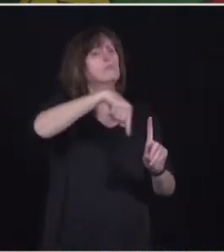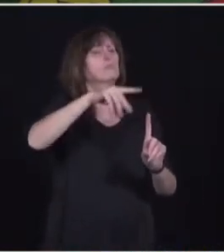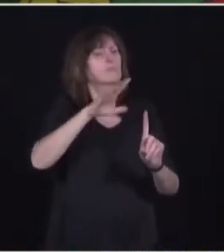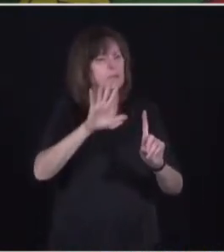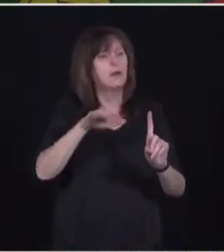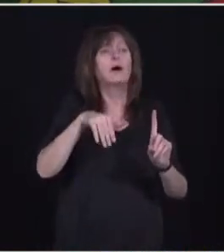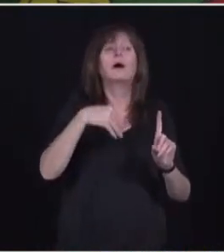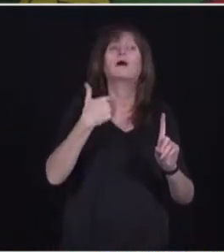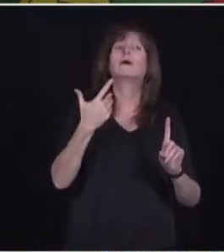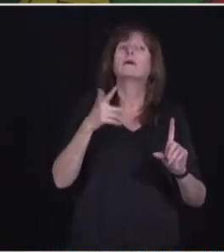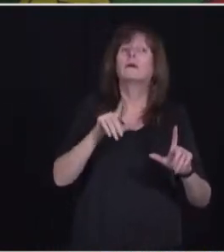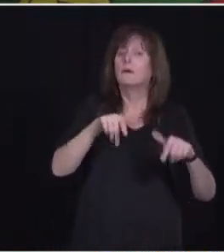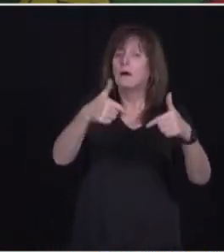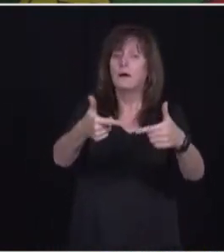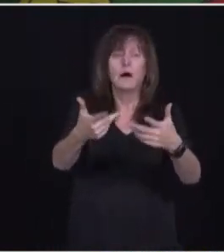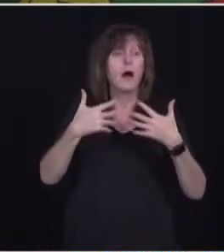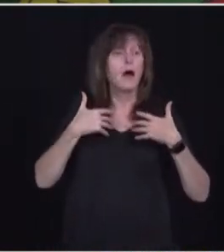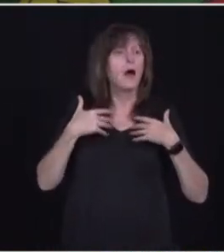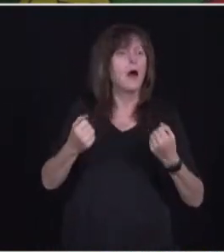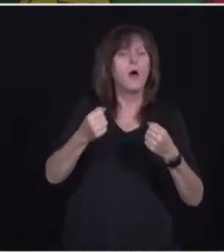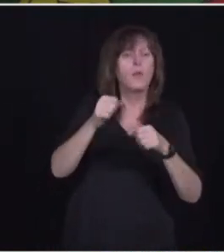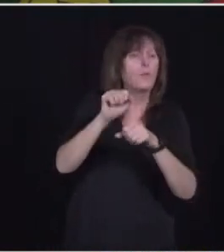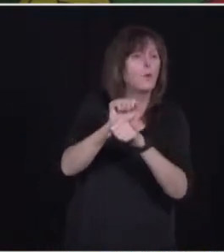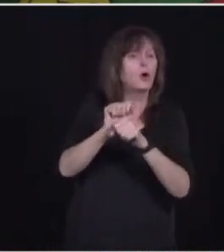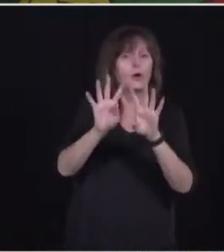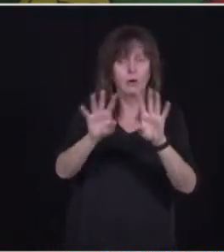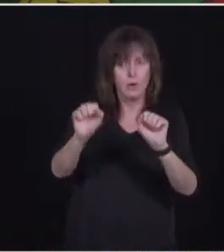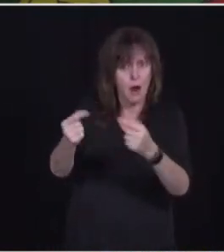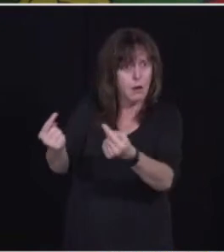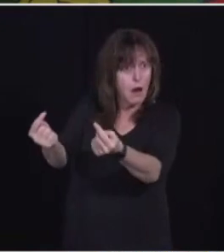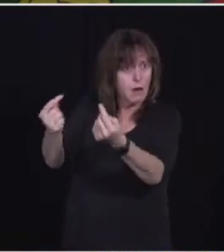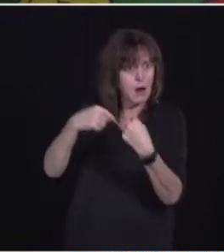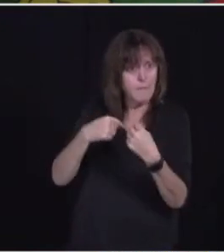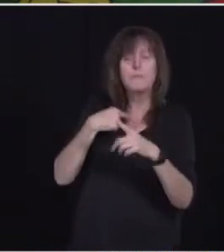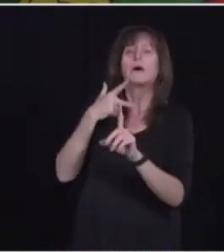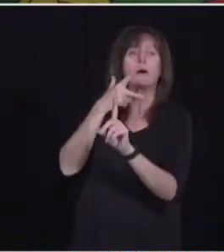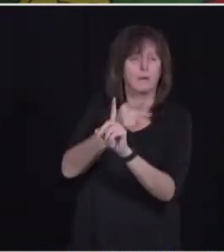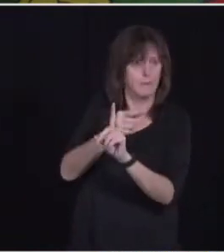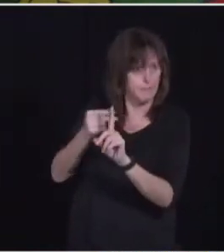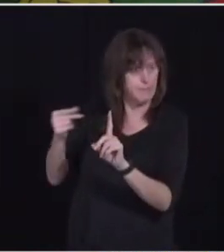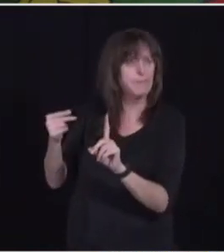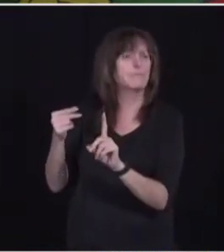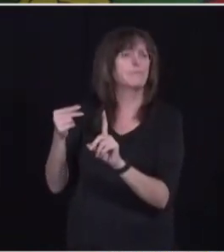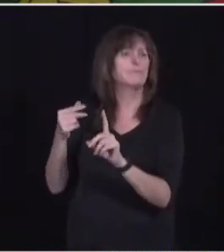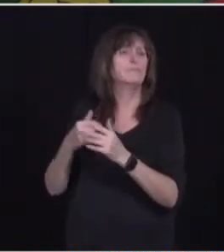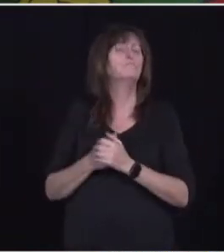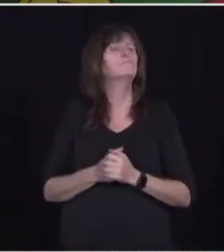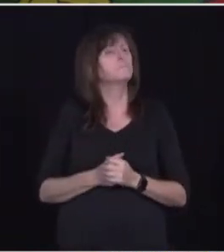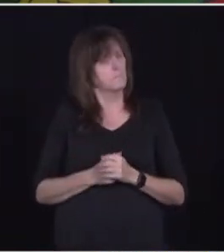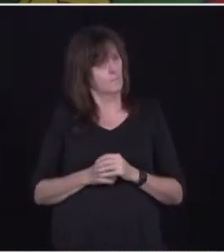the vaccine is delivered, we will get them the personal care workers, the essential visitors, and healthcare workers that are looked